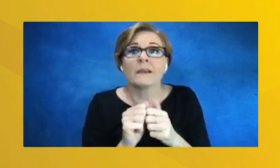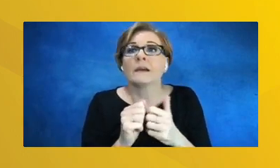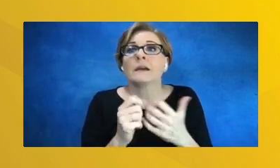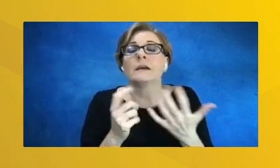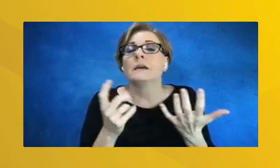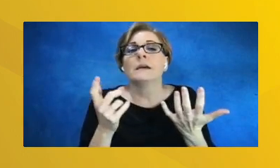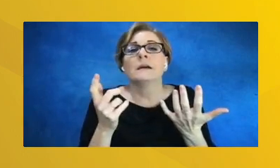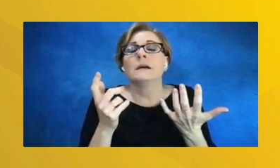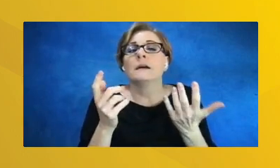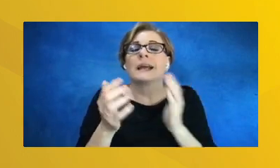at their practice.